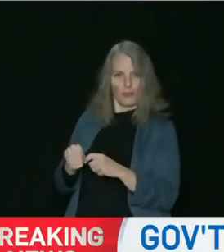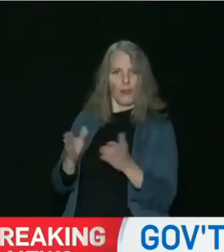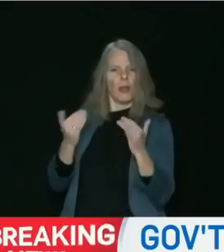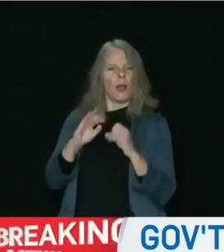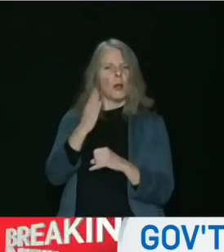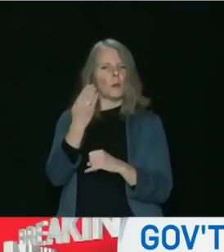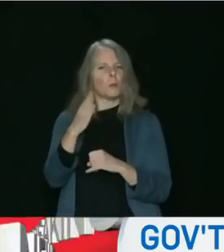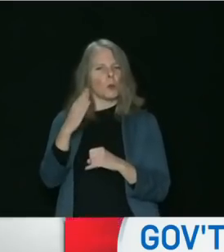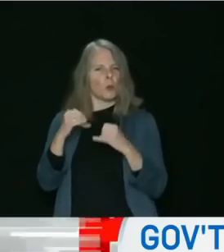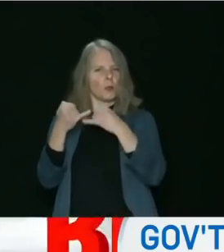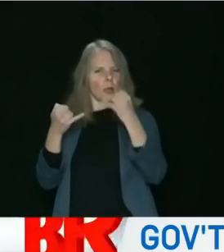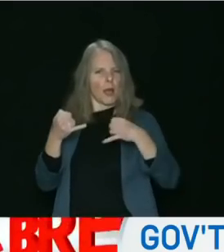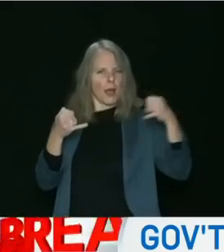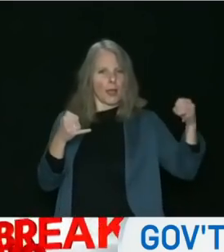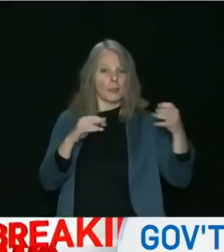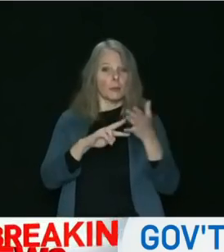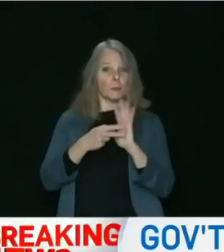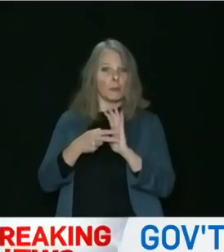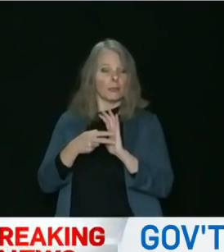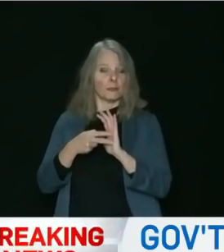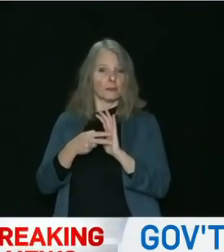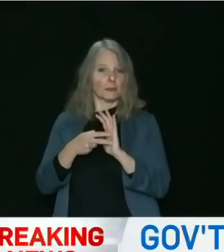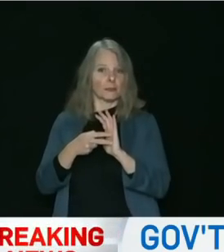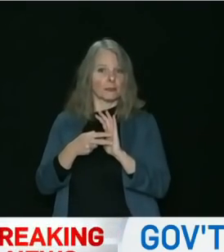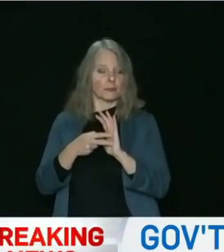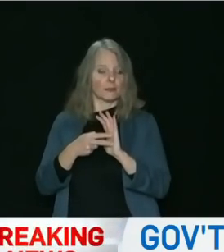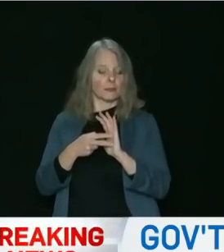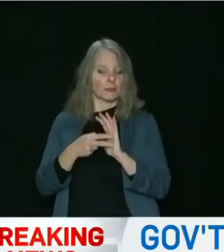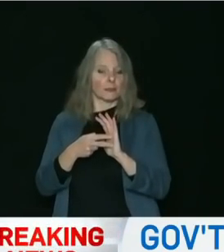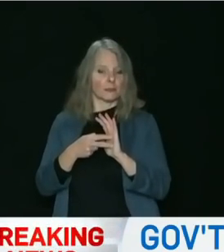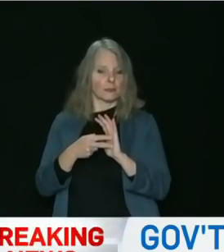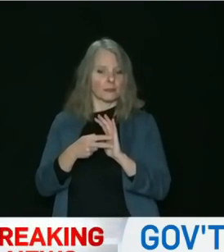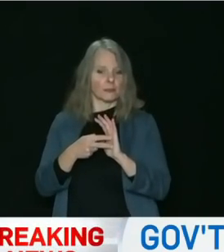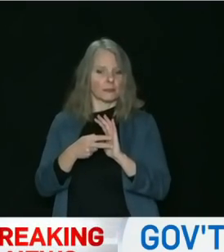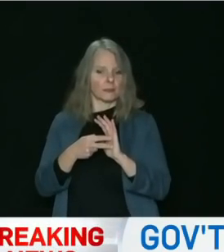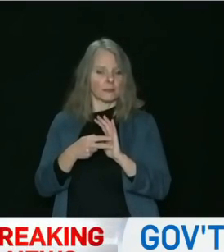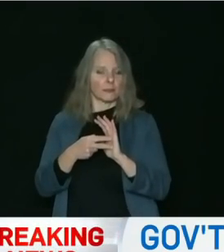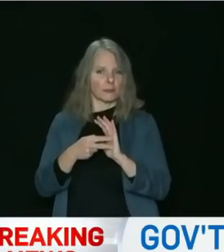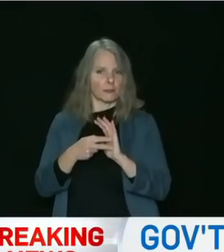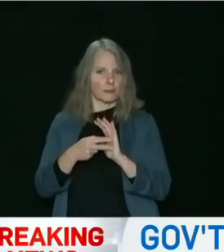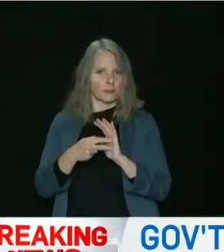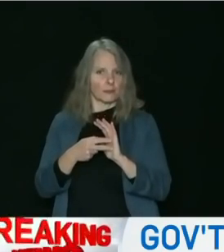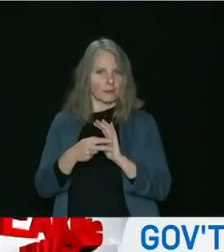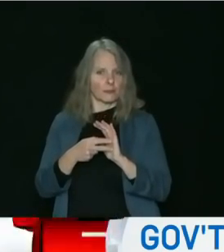OMICRON WERE AS HIGH AS DELTA.